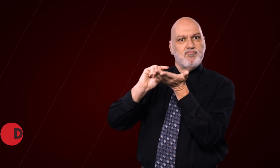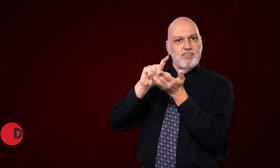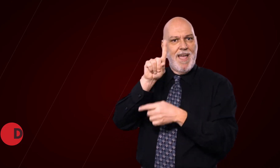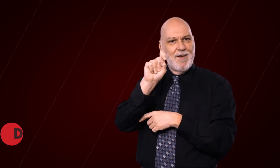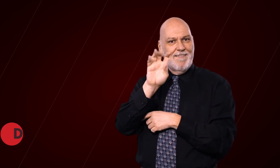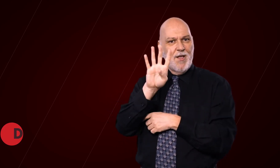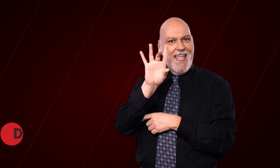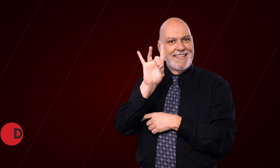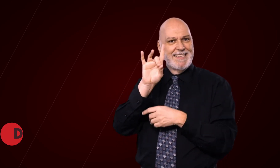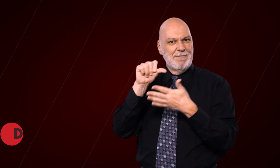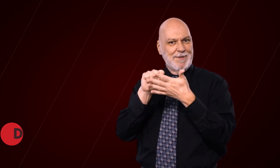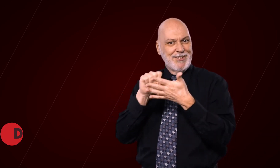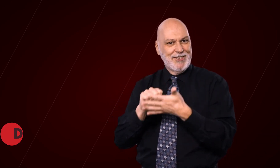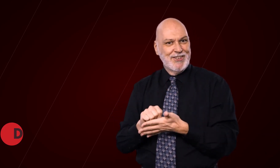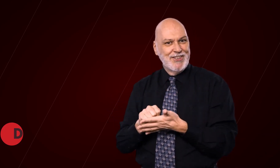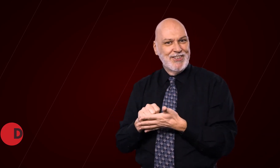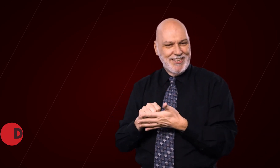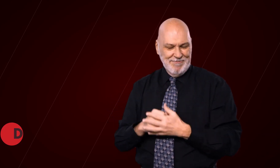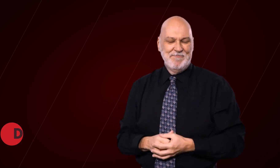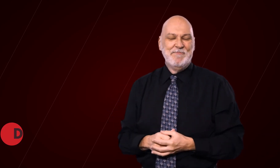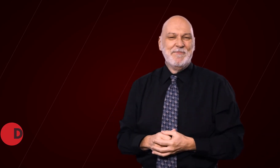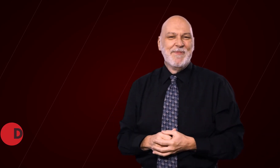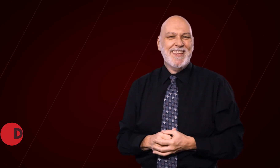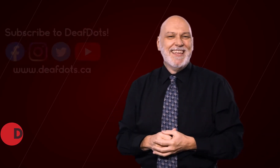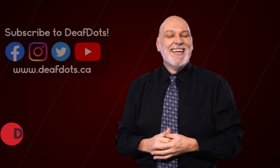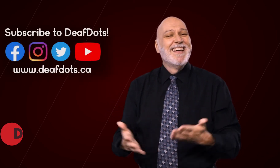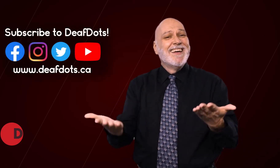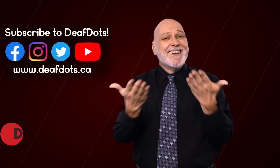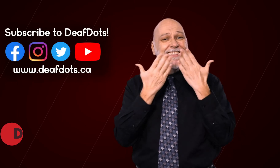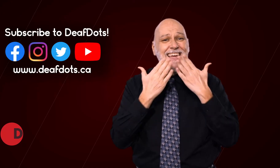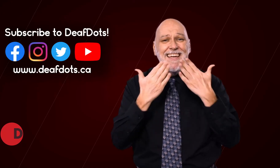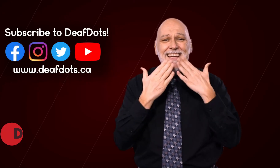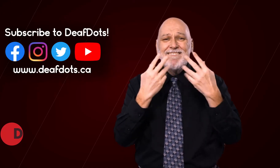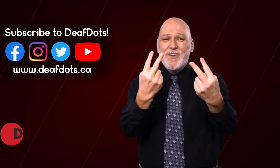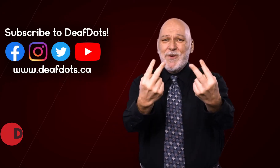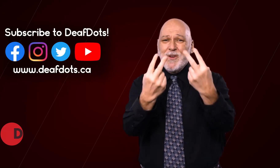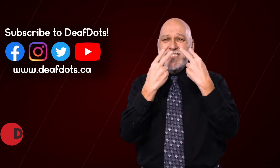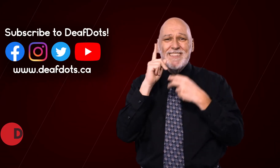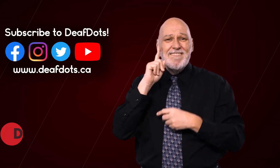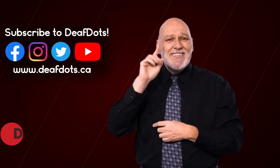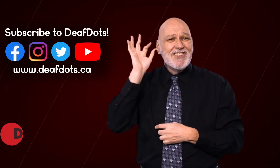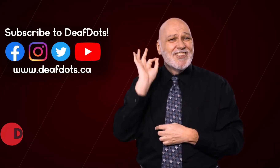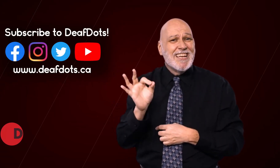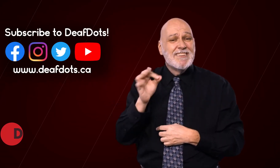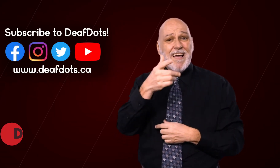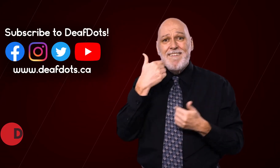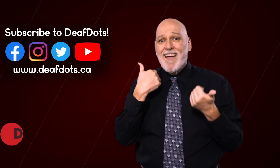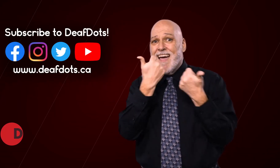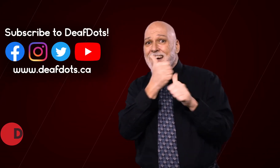It is 148 pages long. Thank you for watching this report.